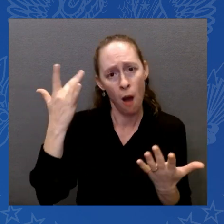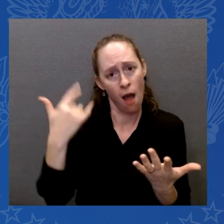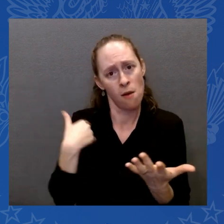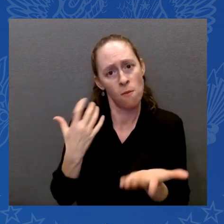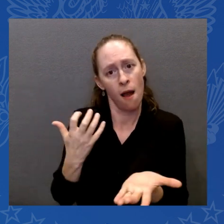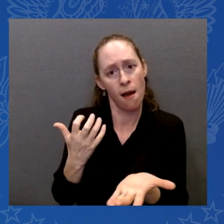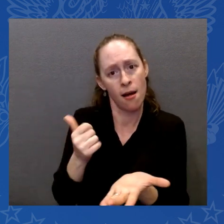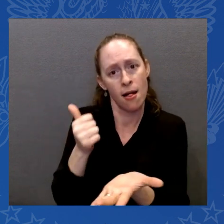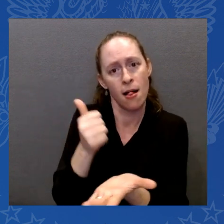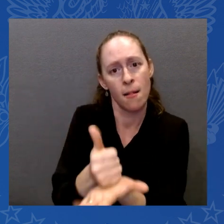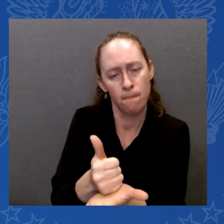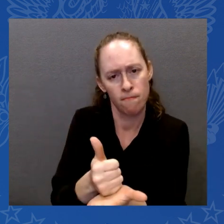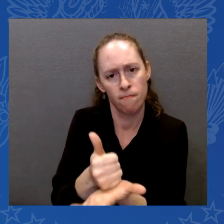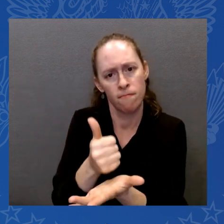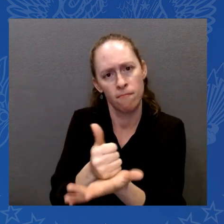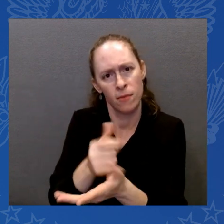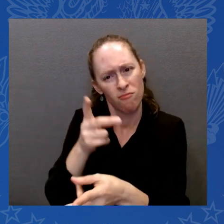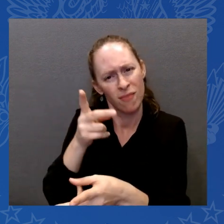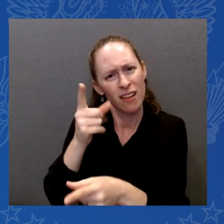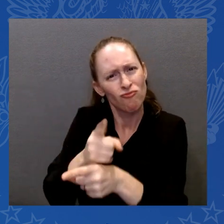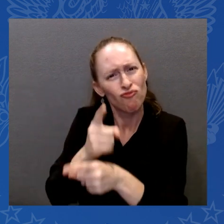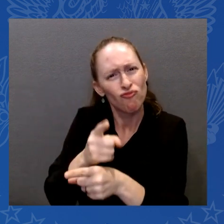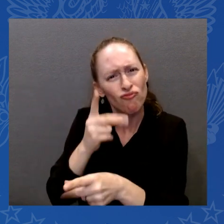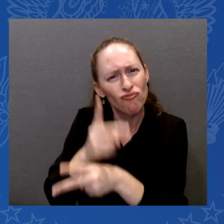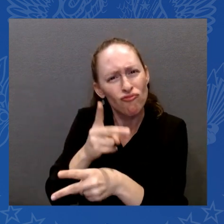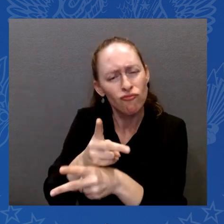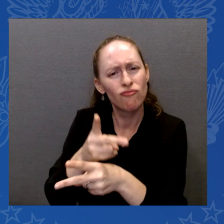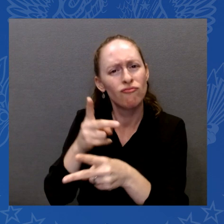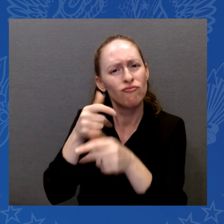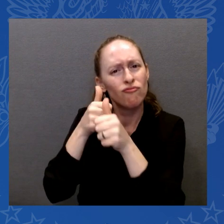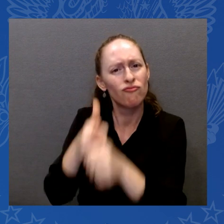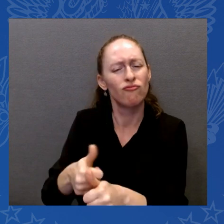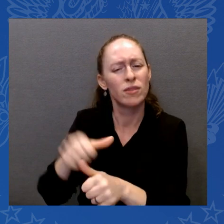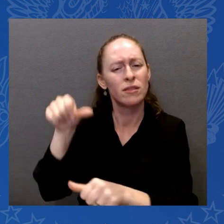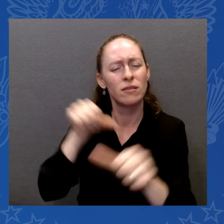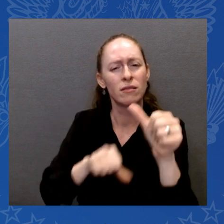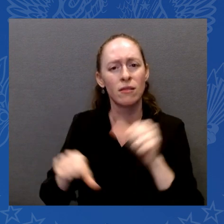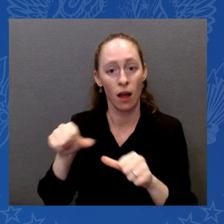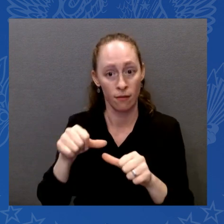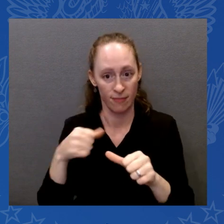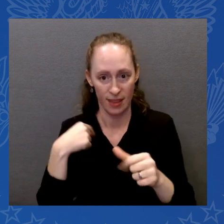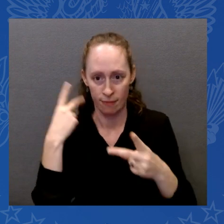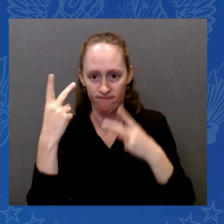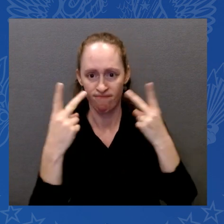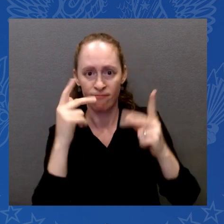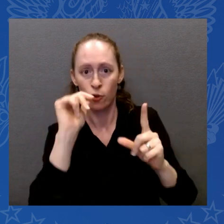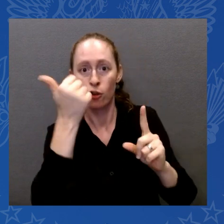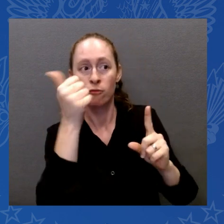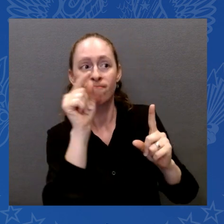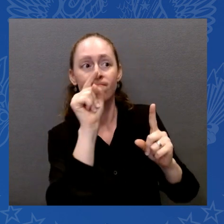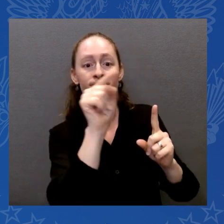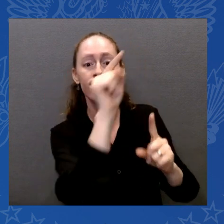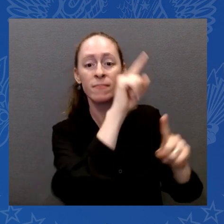become a reality for our fellow OB-GYN in Indiana over the summer. That absolutely has a chilling effect.